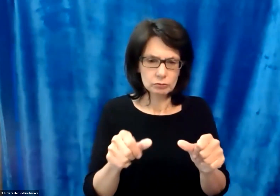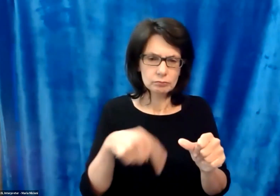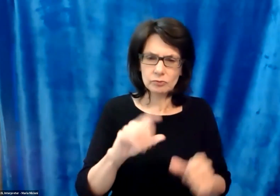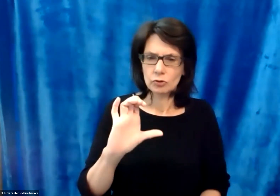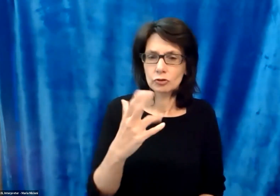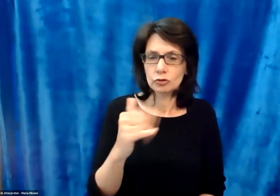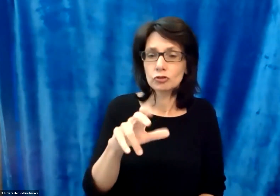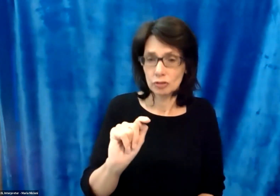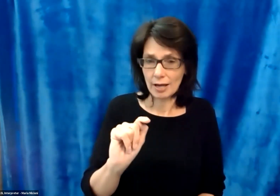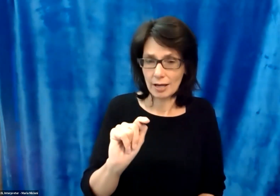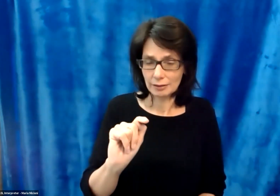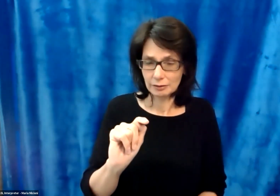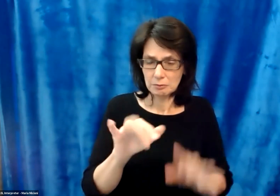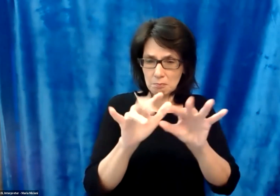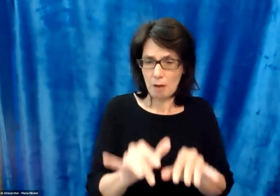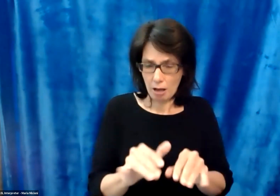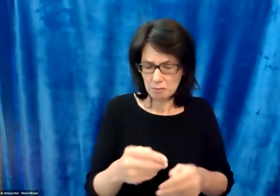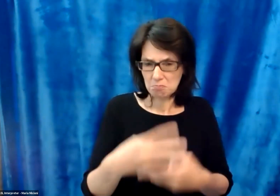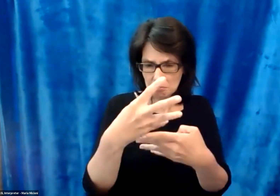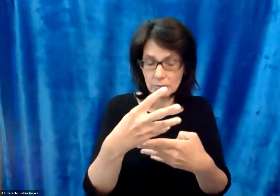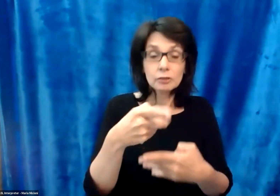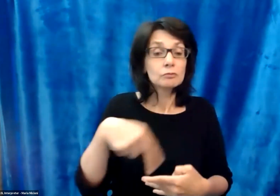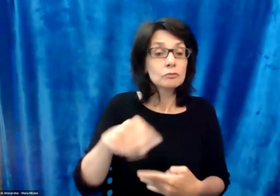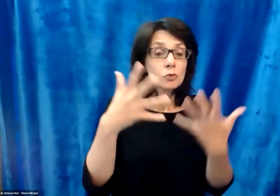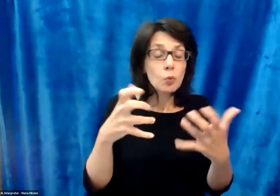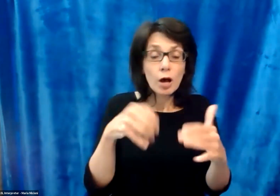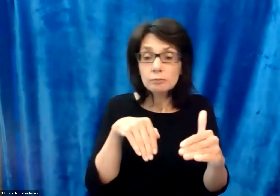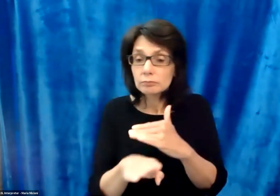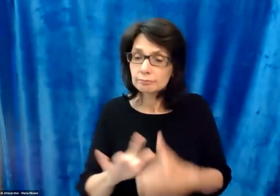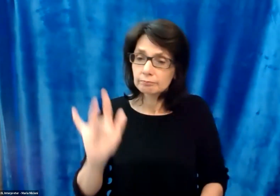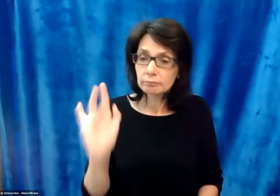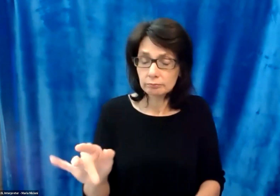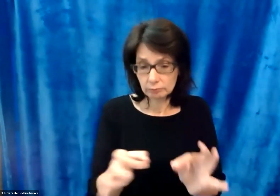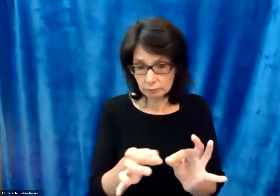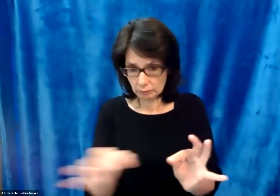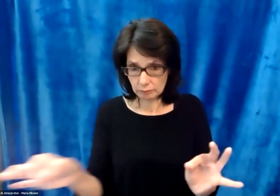Asma Maladwala - UNICEF: In order to access the captions please click on the show subtitled button on your screens.